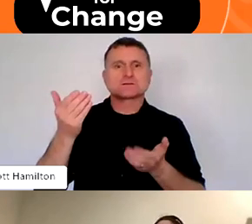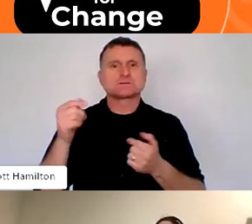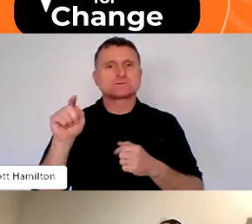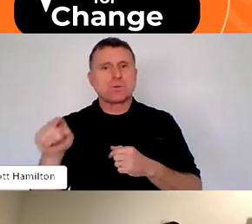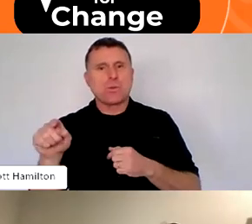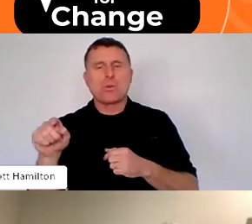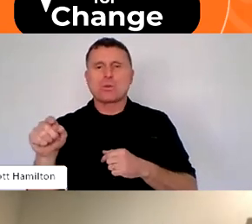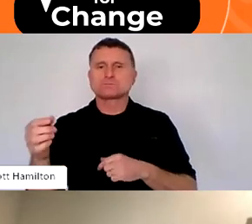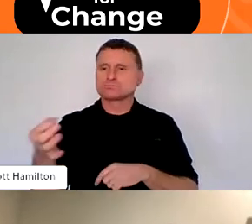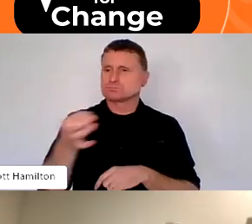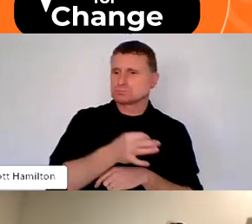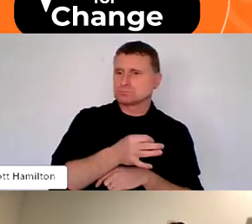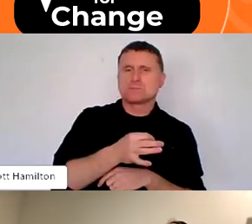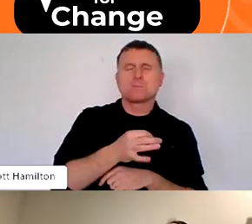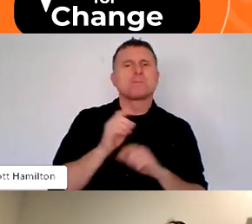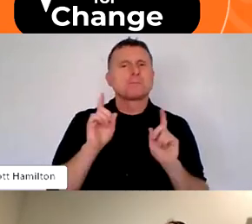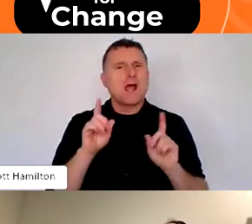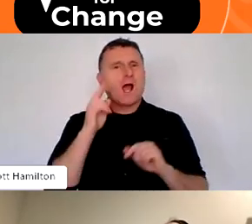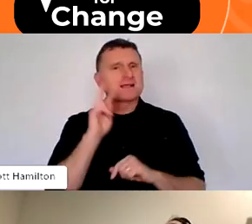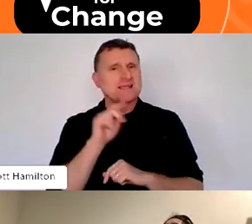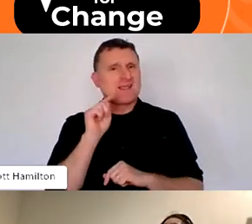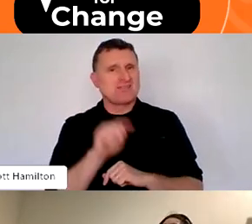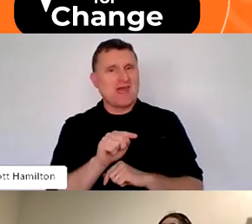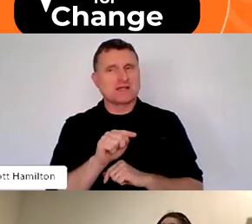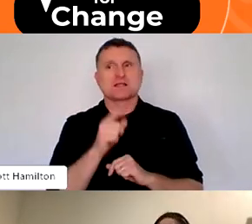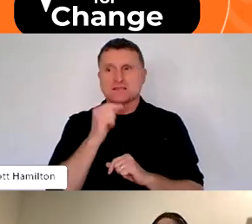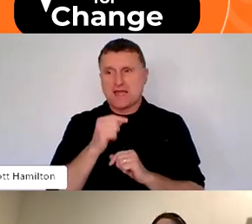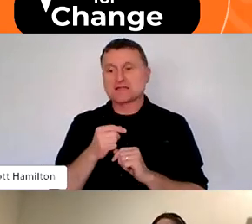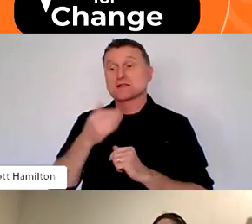but I do see this as a step forward towards supporting disabled children